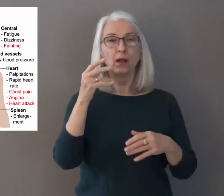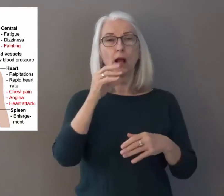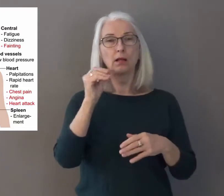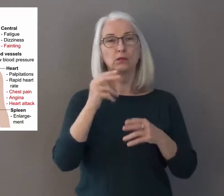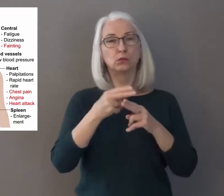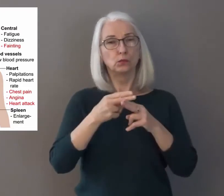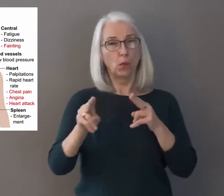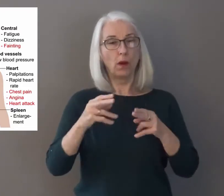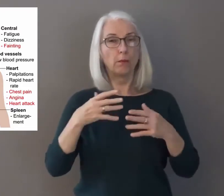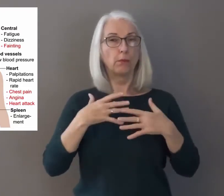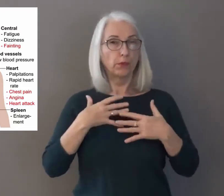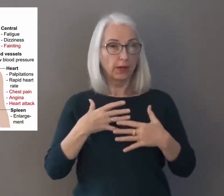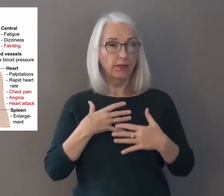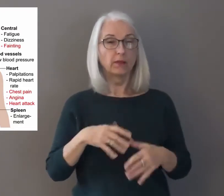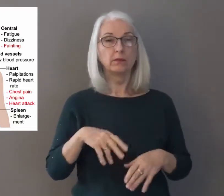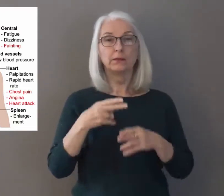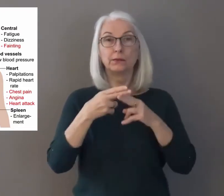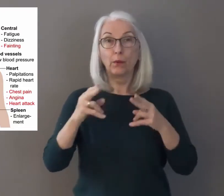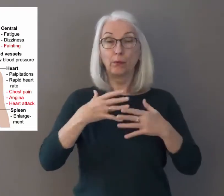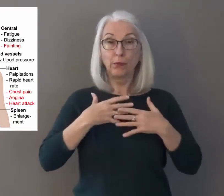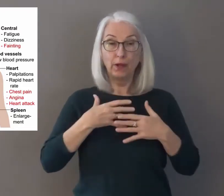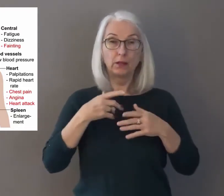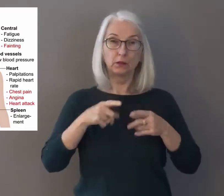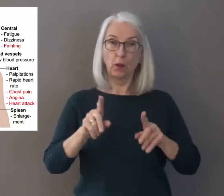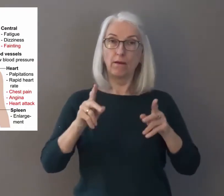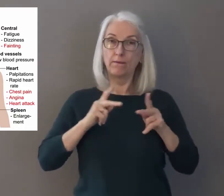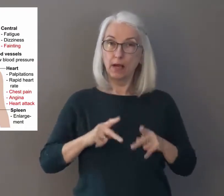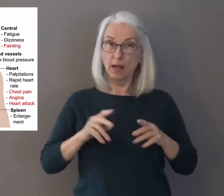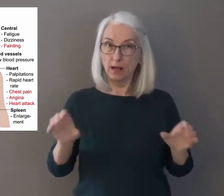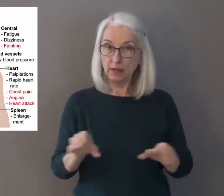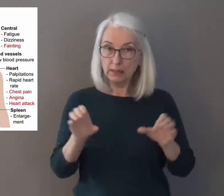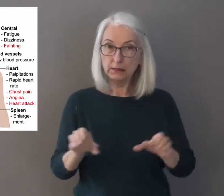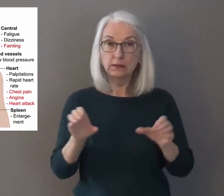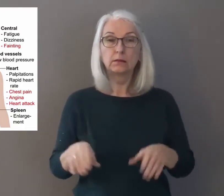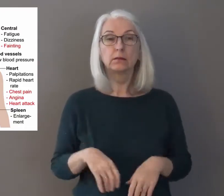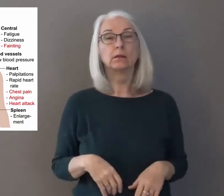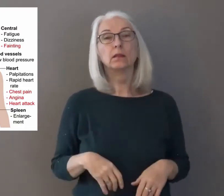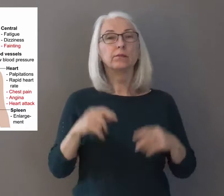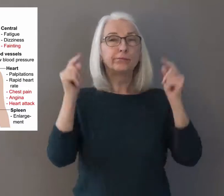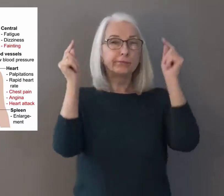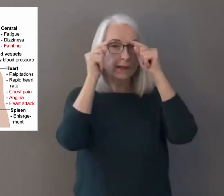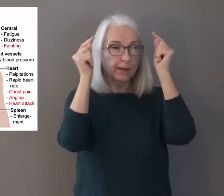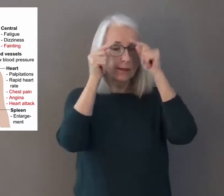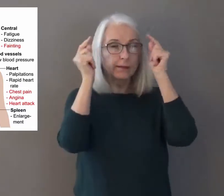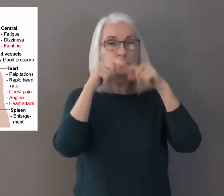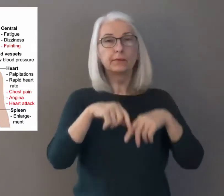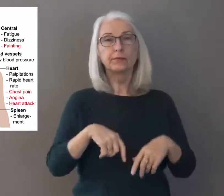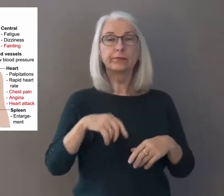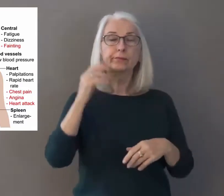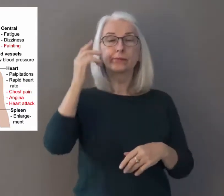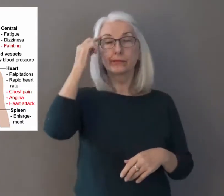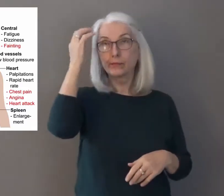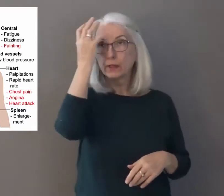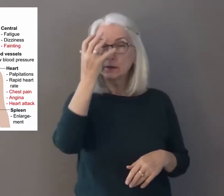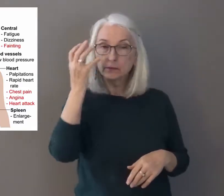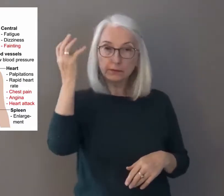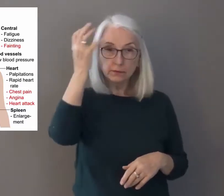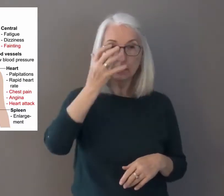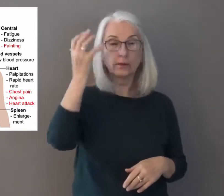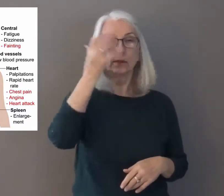Shortness of Breath Shortness of breath during physical activity Headaches and Dizziness